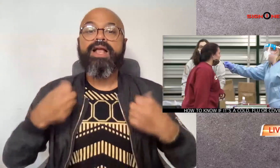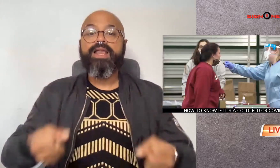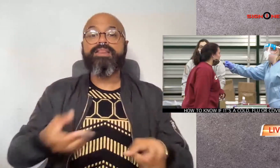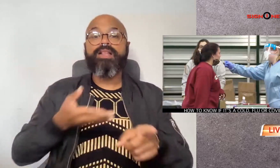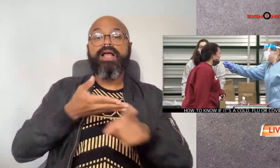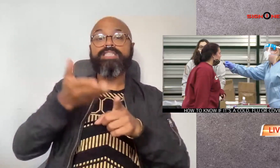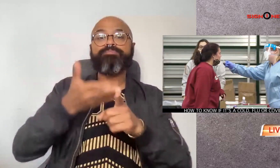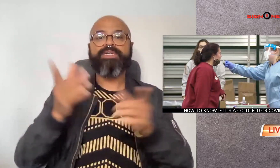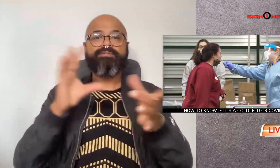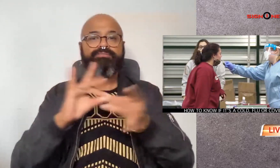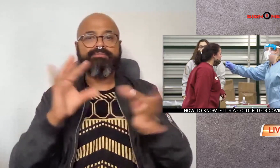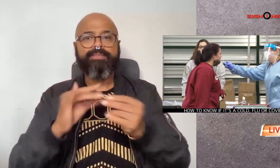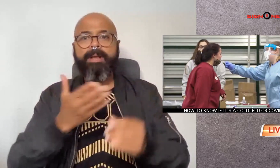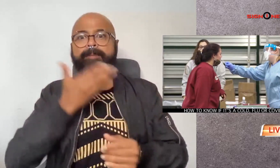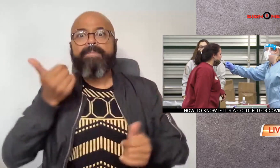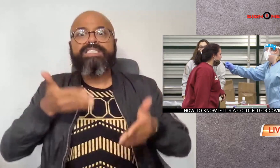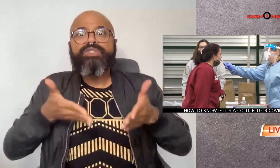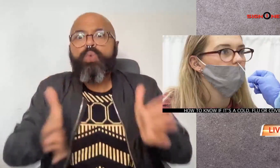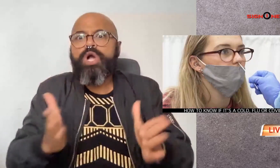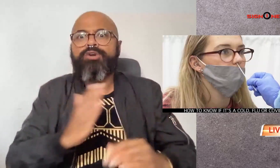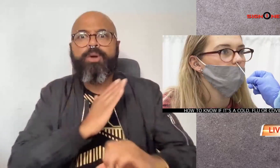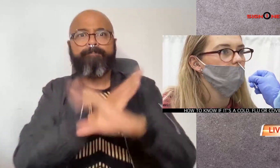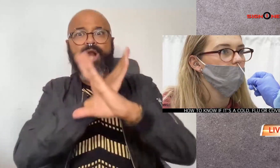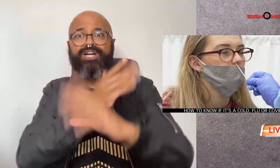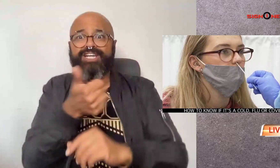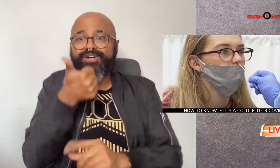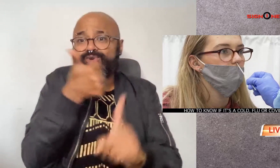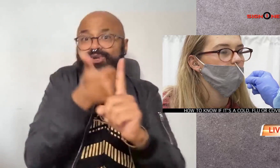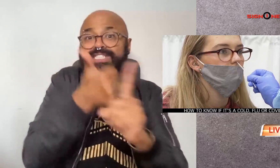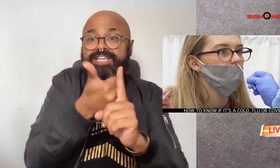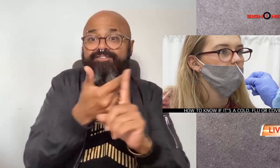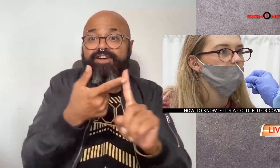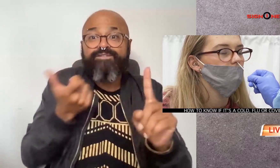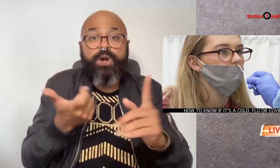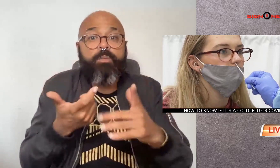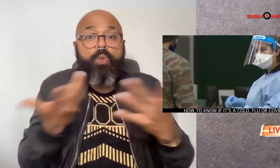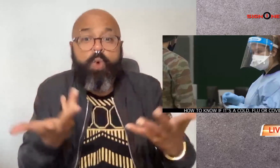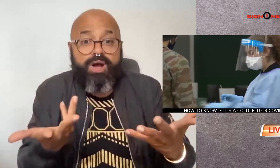health experts say the best way to protect yourself from severe illness from